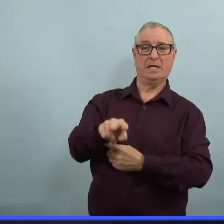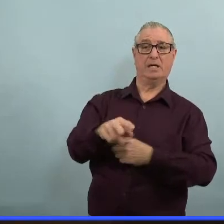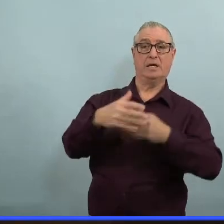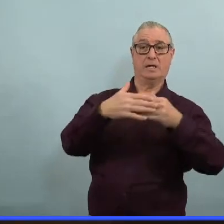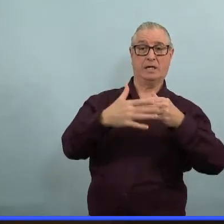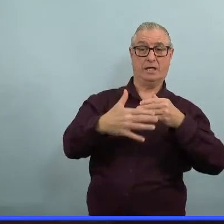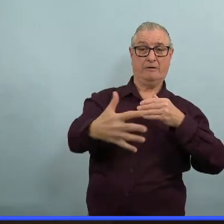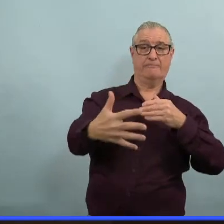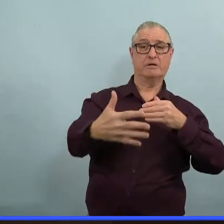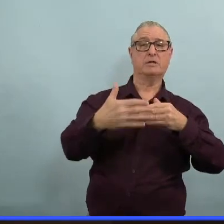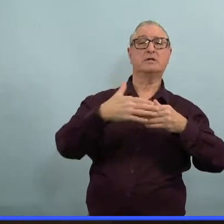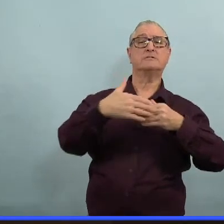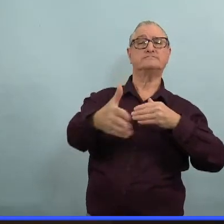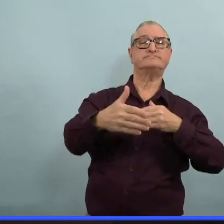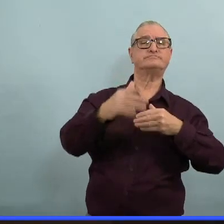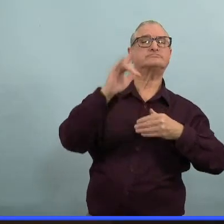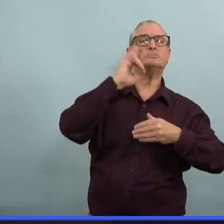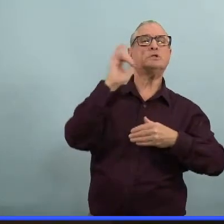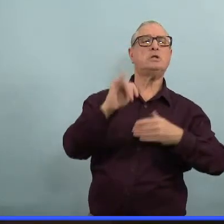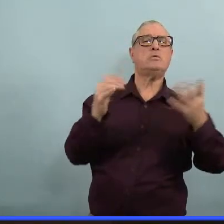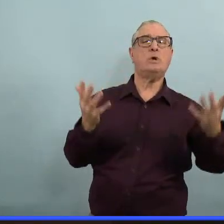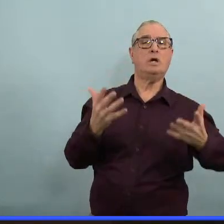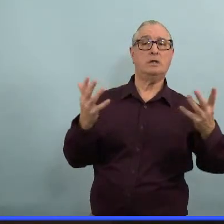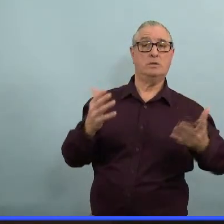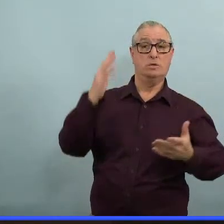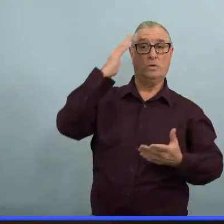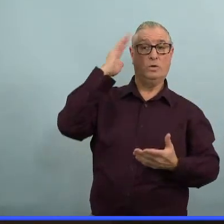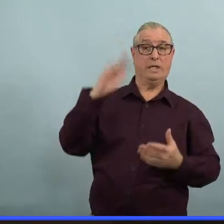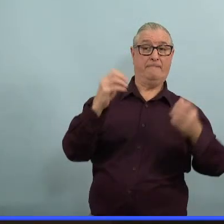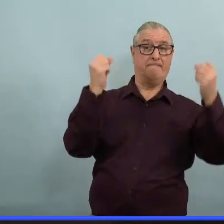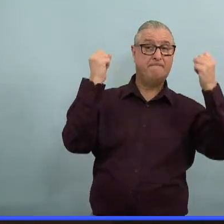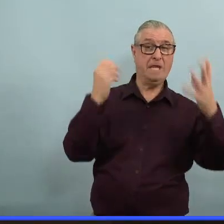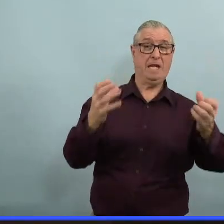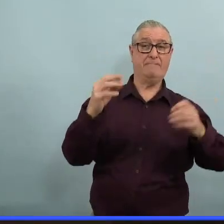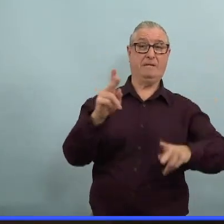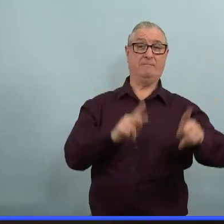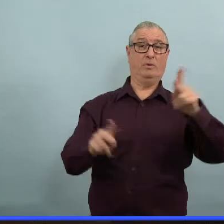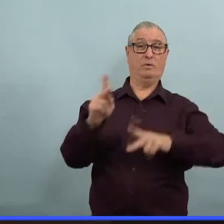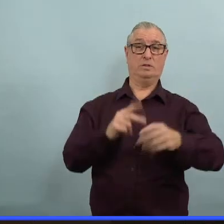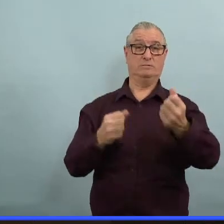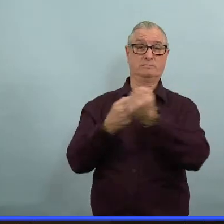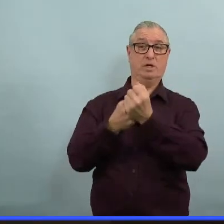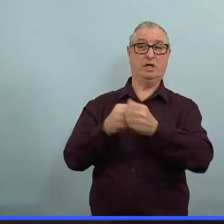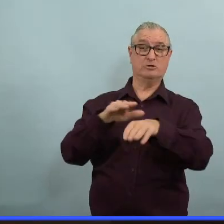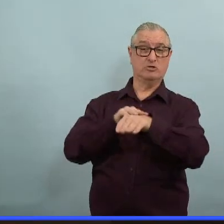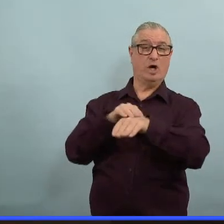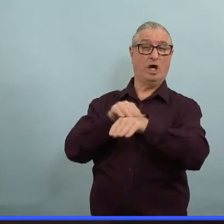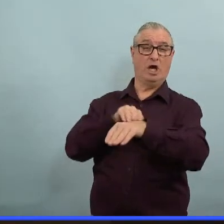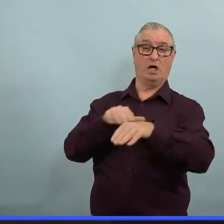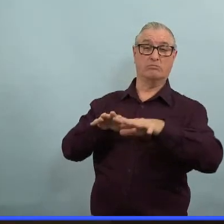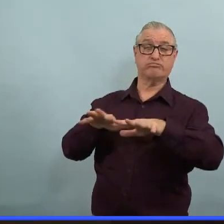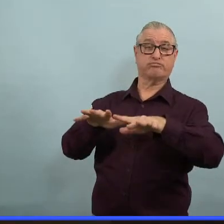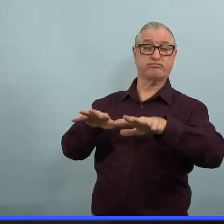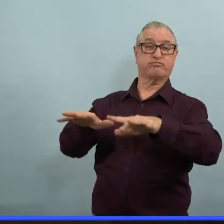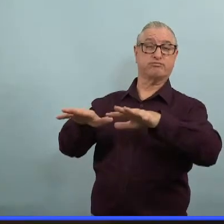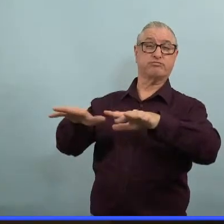supporting the the the truckers don't you think that some people are tired of the restrictions